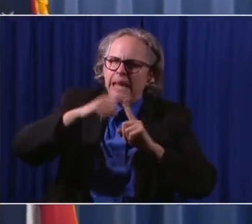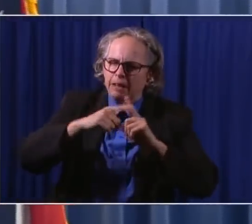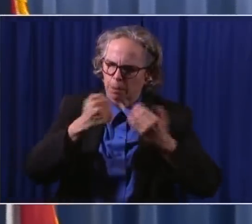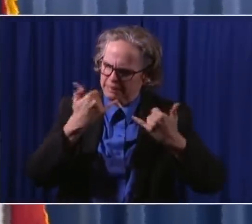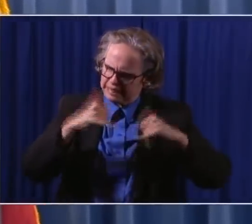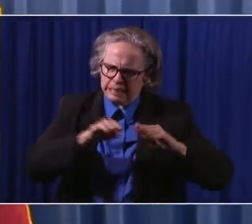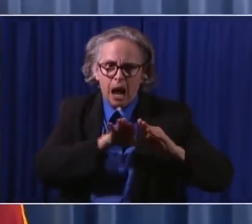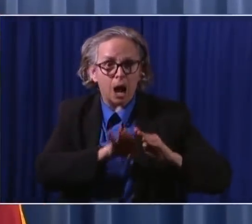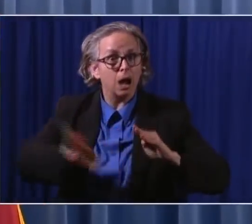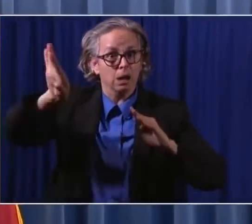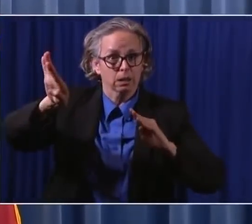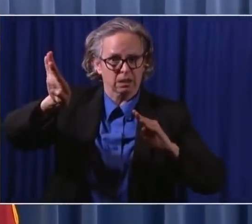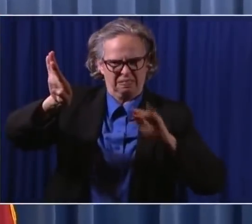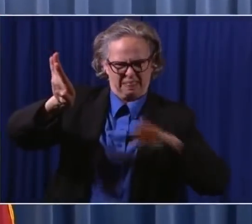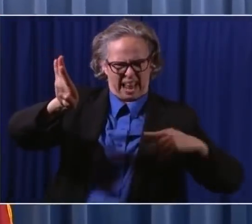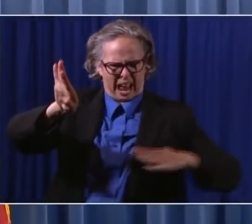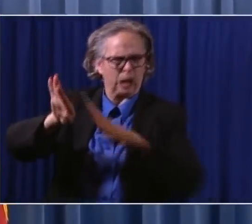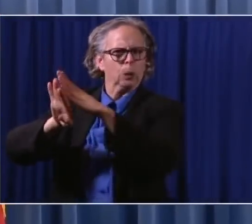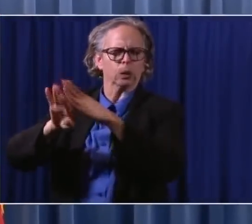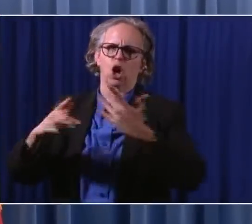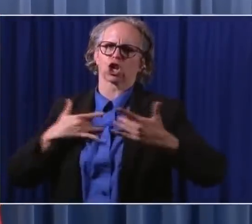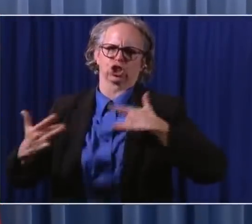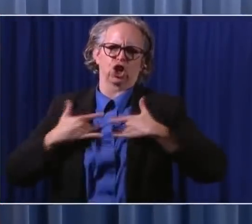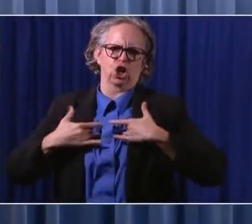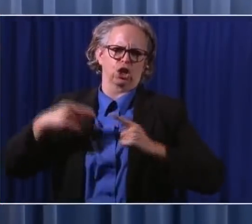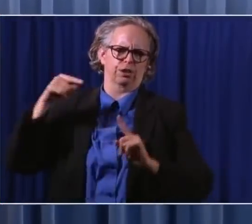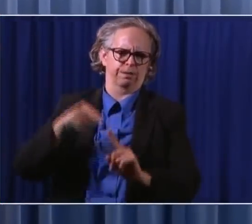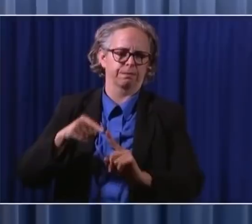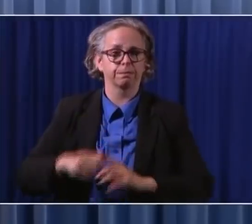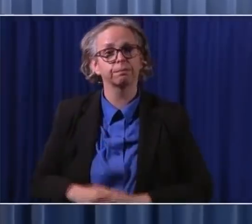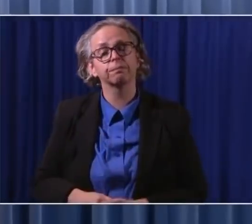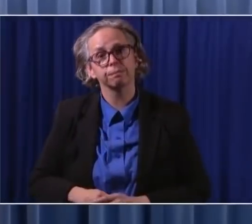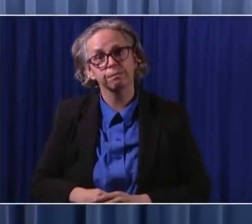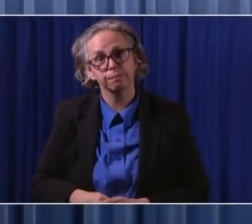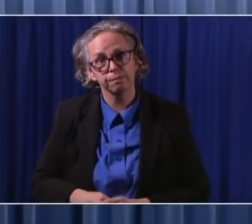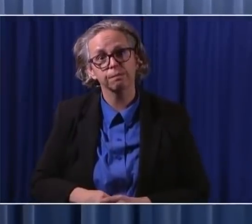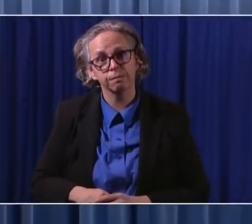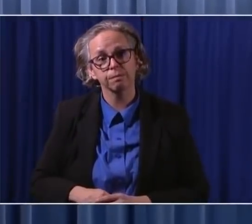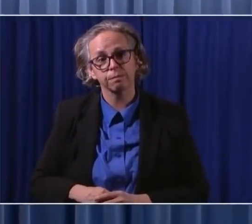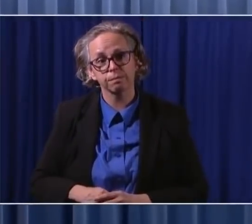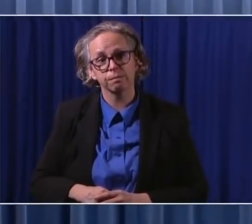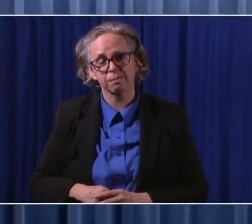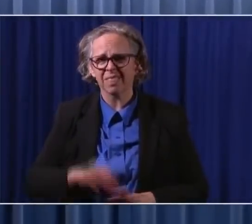CONSIDERED TENTATIVE AND THEY FILLED AND SO THEY ARE NOT COMPLETE YET AND CERTAINLY THE LAST COUPLE ARE NOT COMPLETE. YOU CAN SEE THE TREND LINE